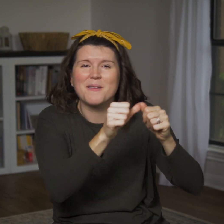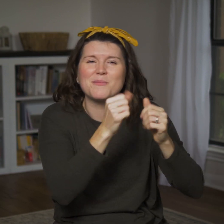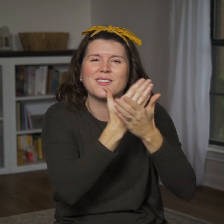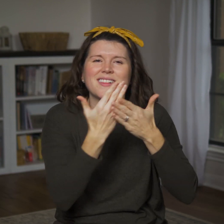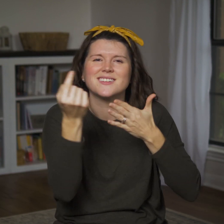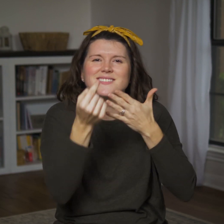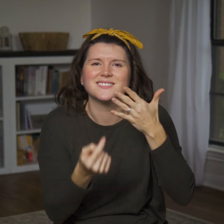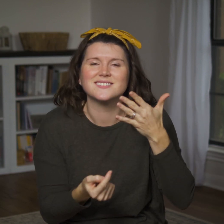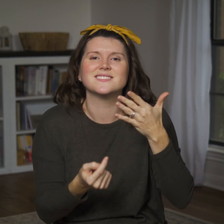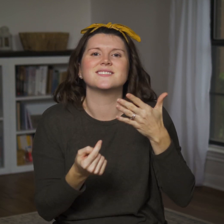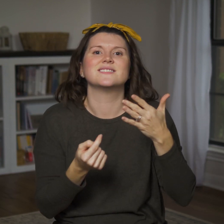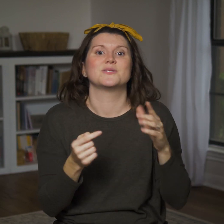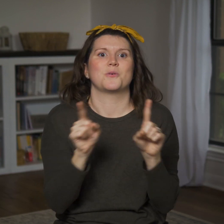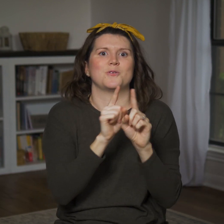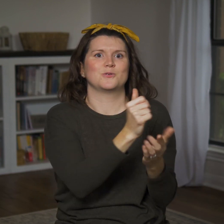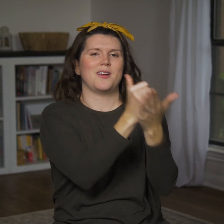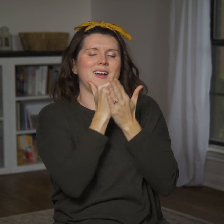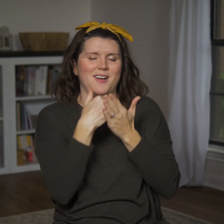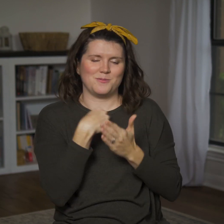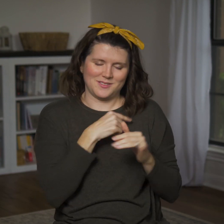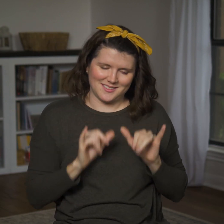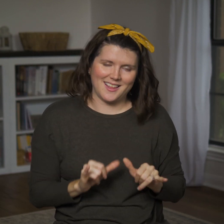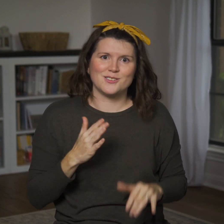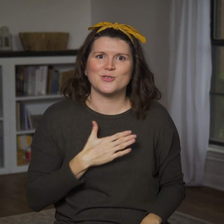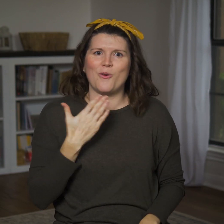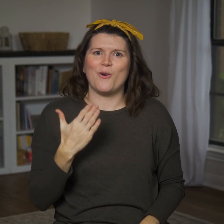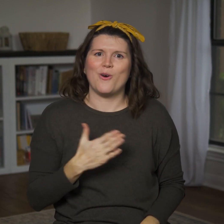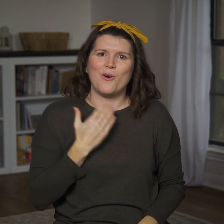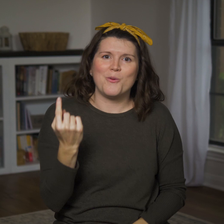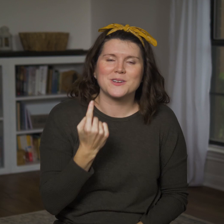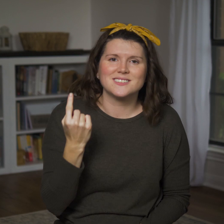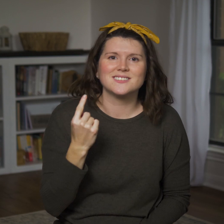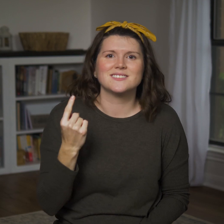is to remember these things too. It also helps us stay joyful.